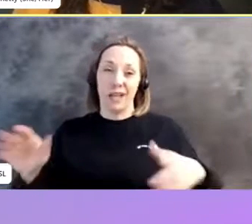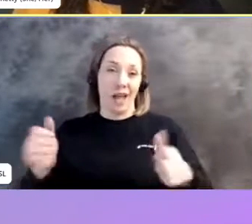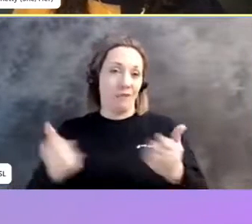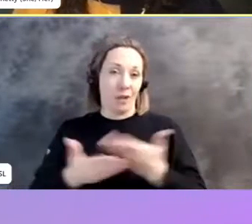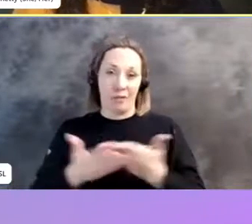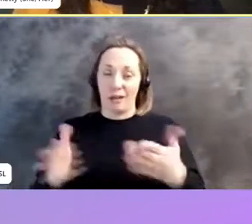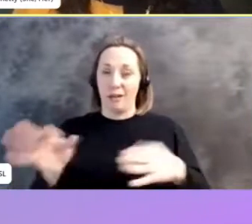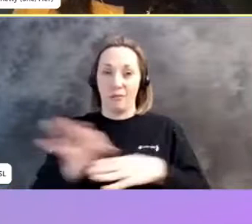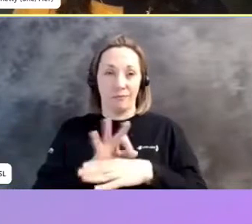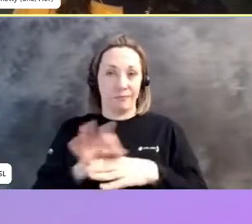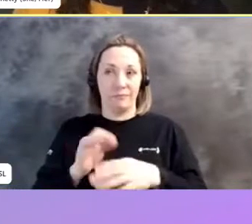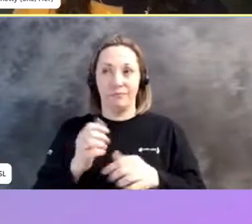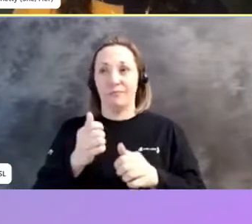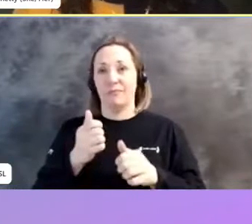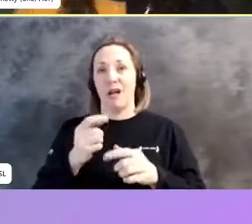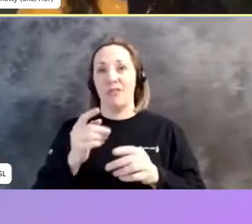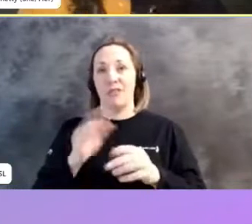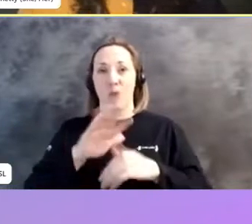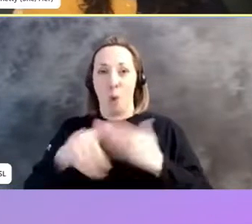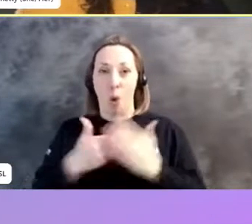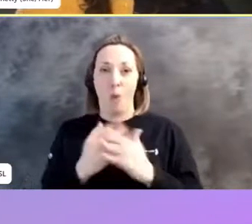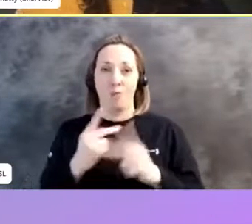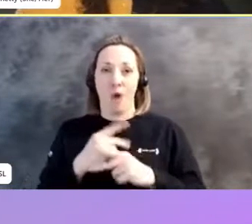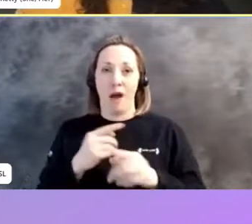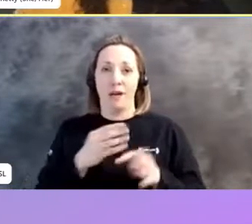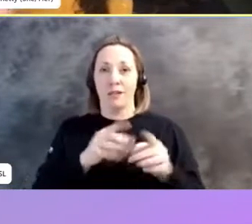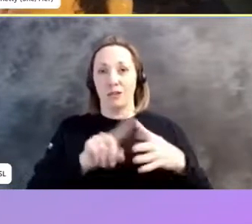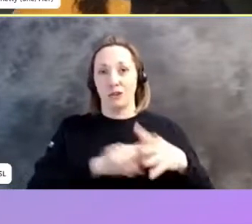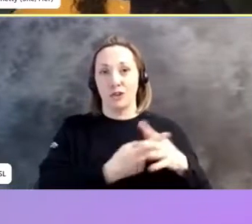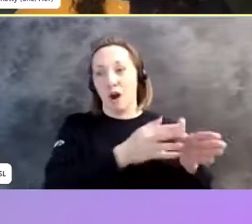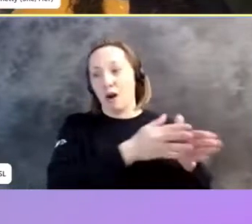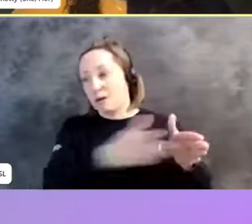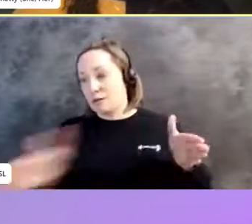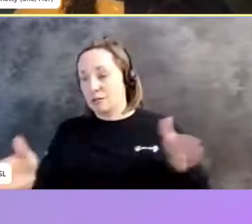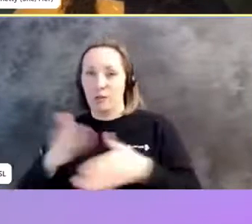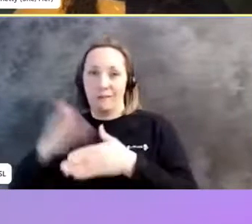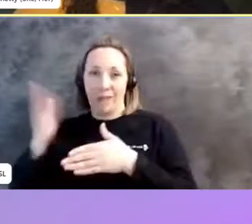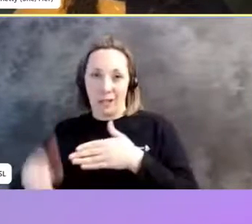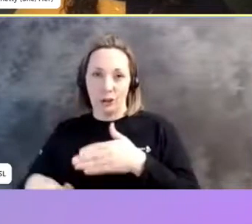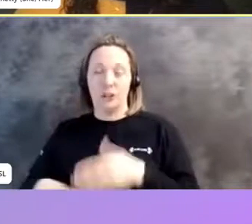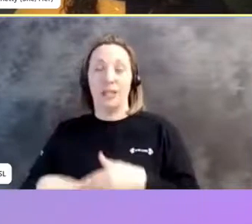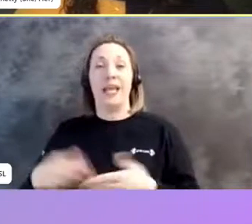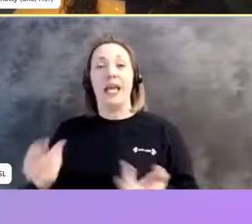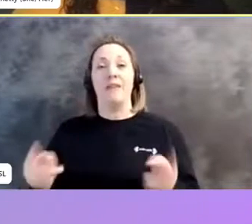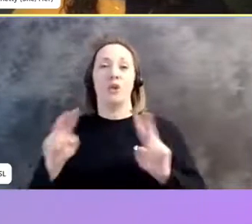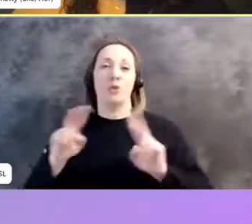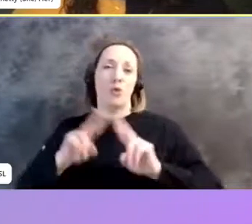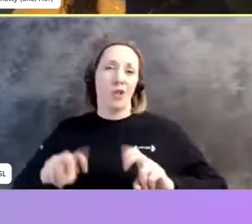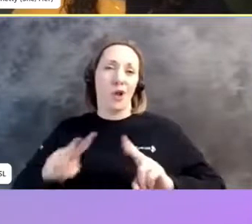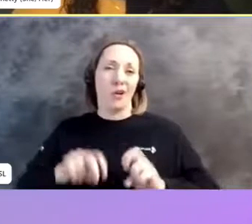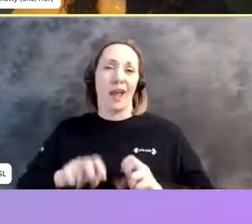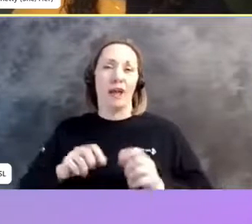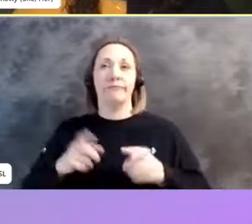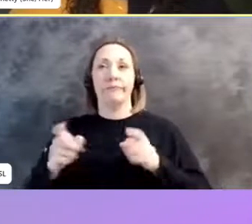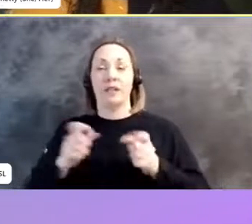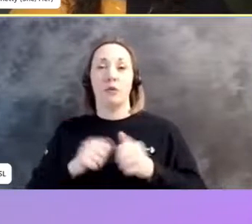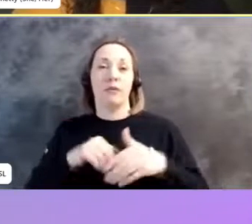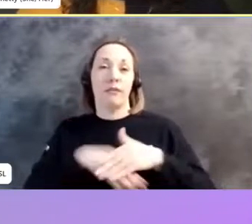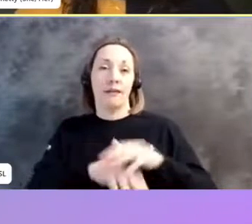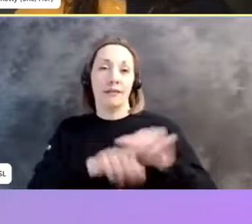team that focuses on it. The other aspect of it is also that it is a change that needs to happen across functions and across a product lifecycle